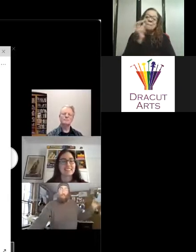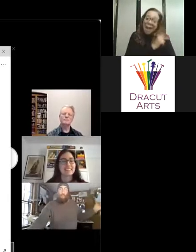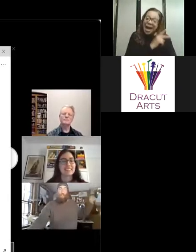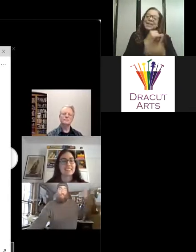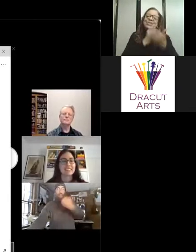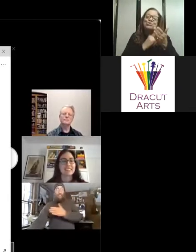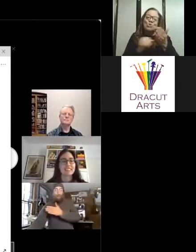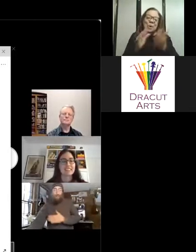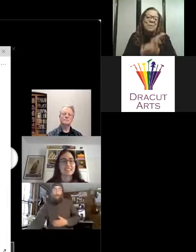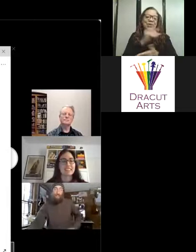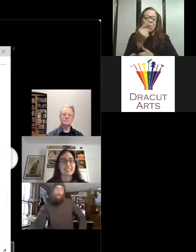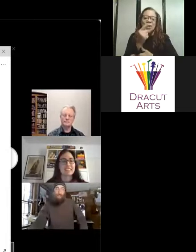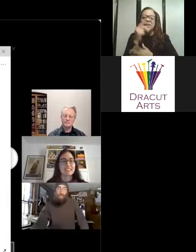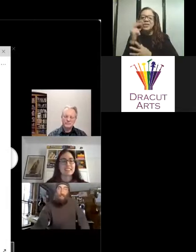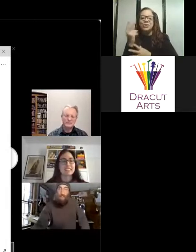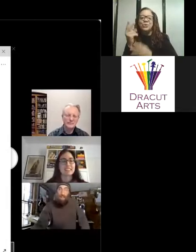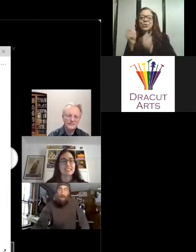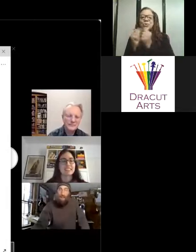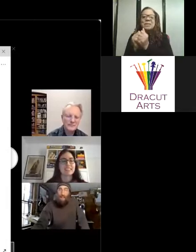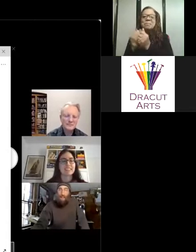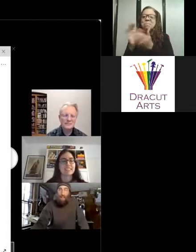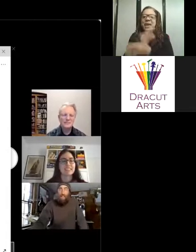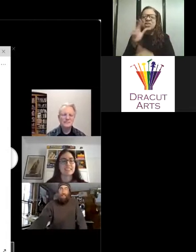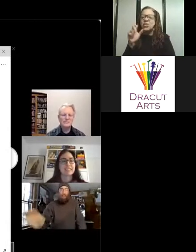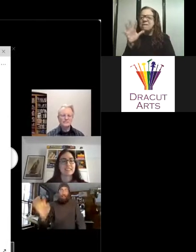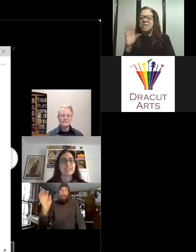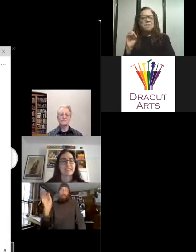to bring it into line with page 350, but I kind of like how this comic, it's